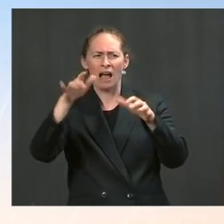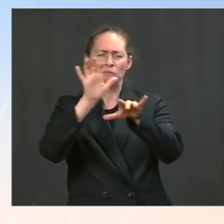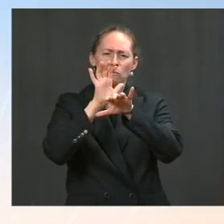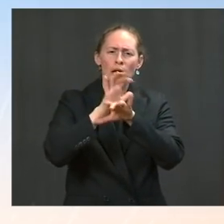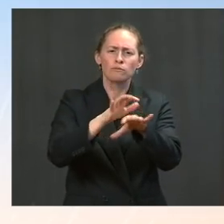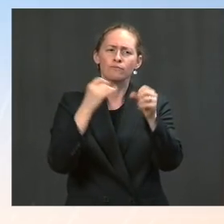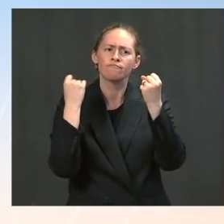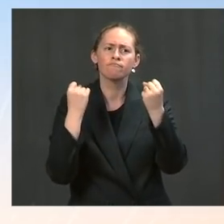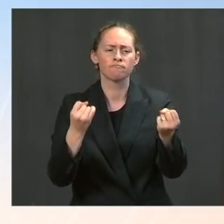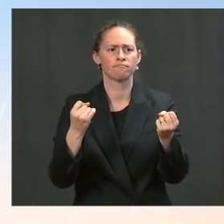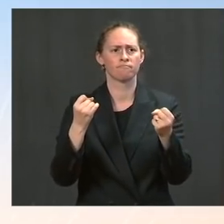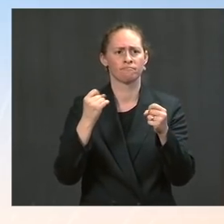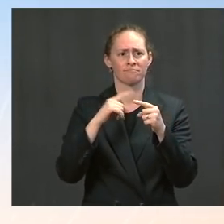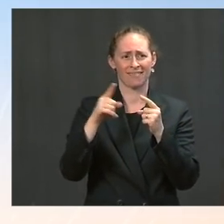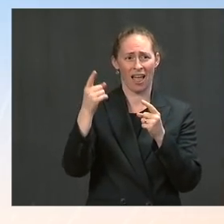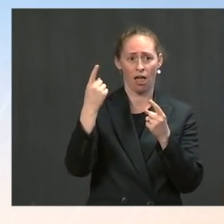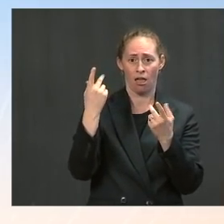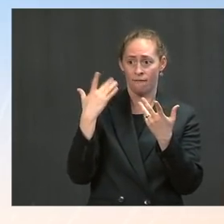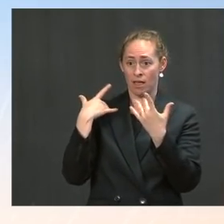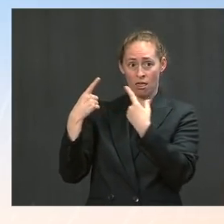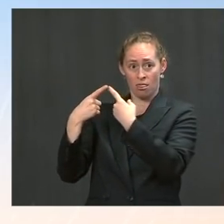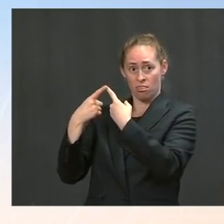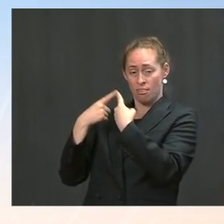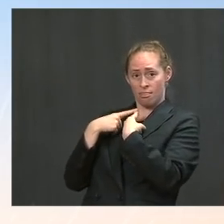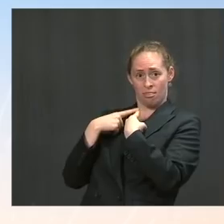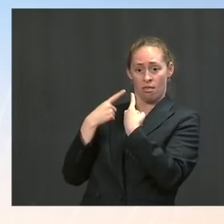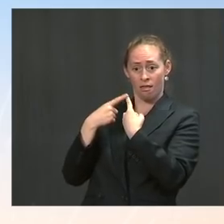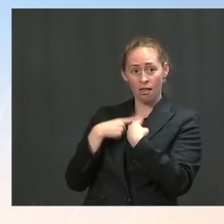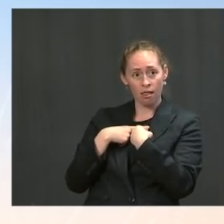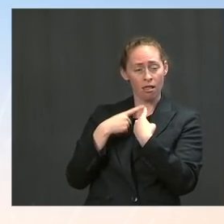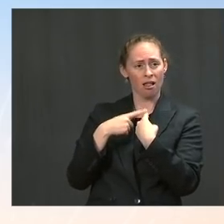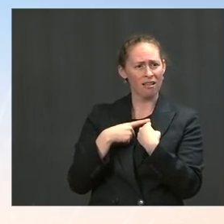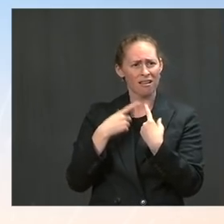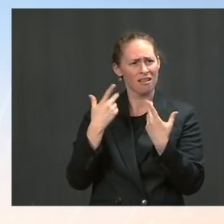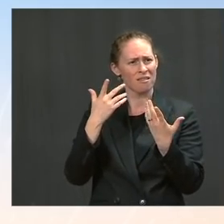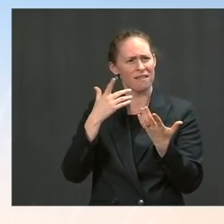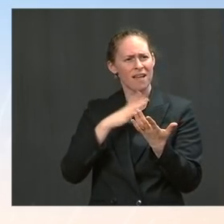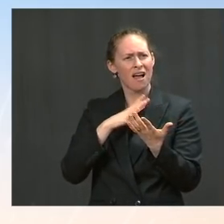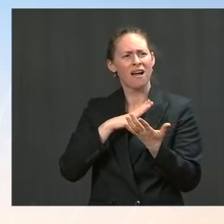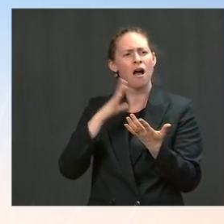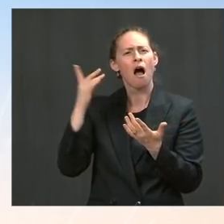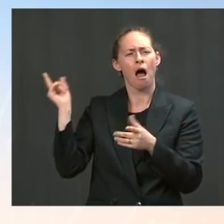"We can't always be the ones that are asked to do the work." Ms. Psaki: He's not saying to do it alone. He's saying, "I will be with you."